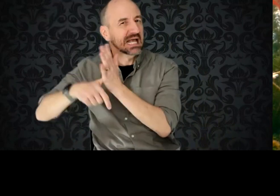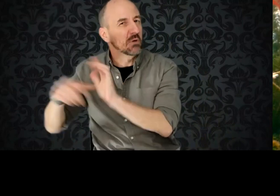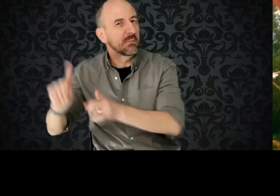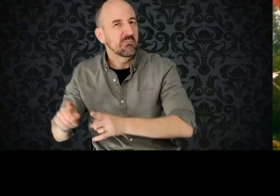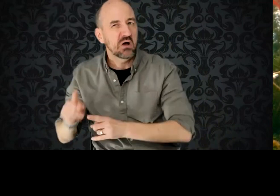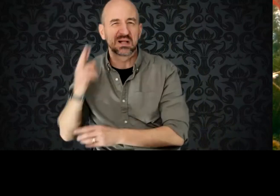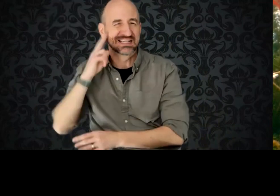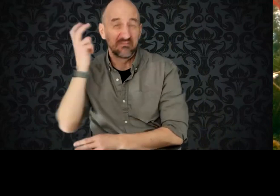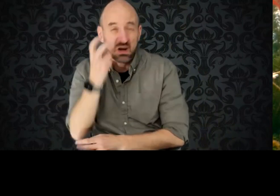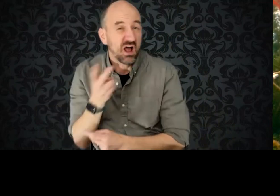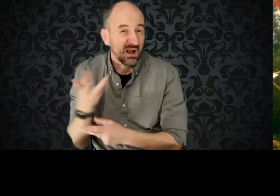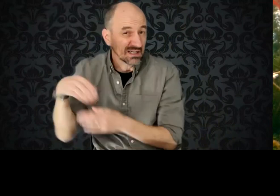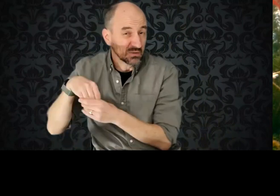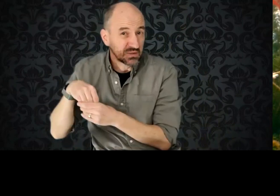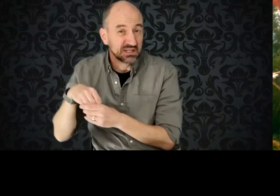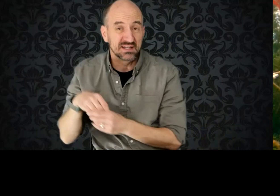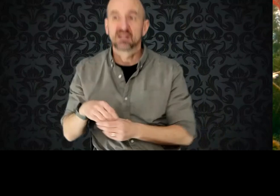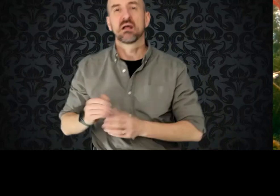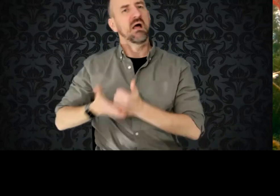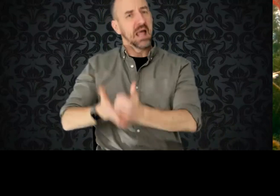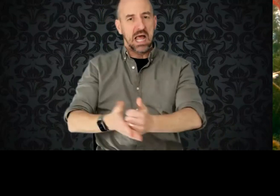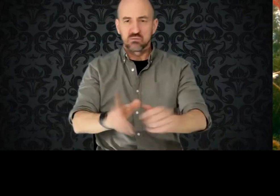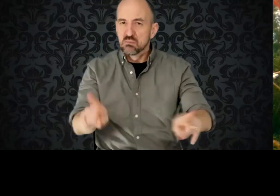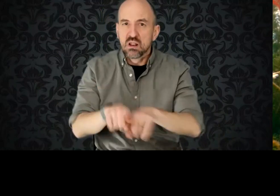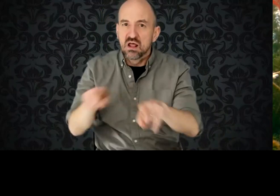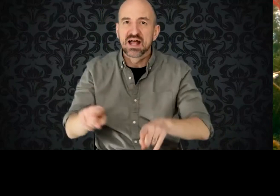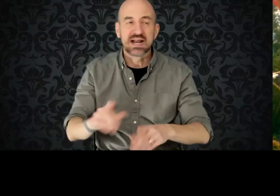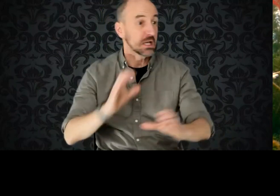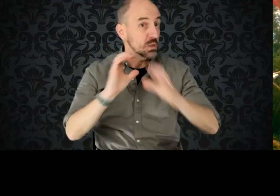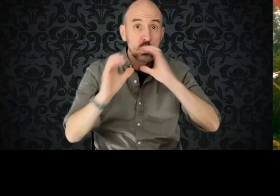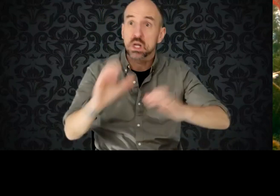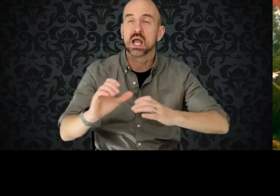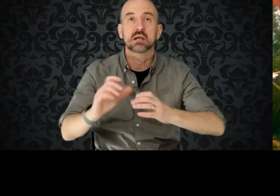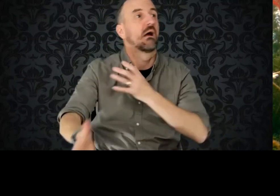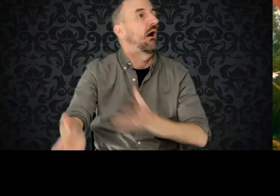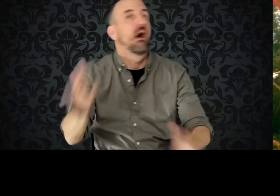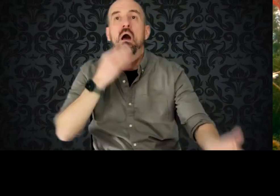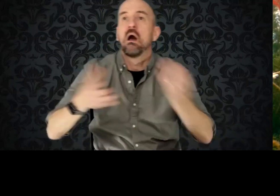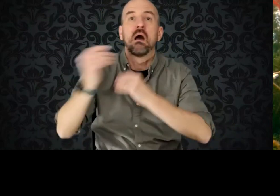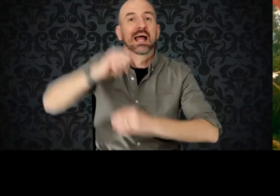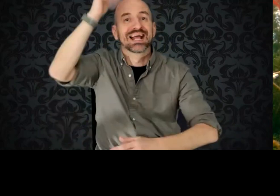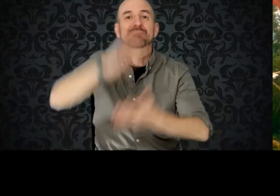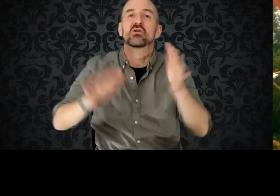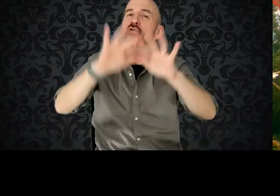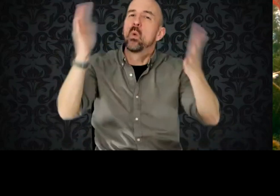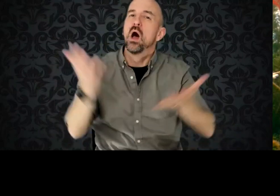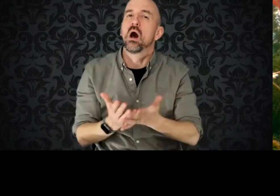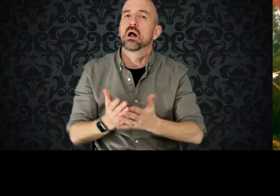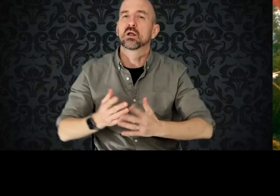chatterbox, and we will find them at the end. For anybody who is here from a gardening perspective